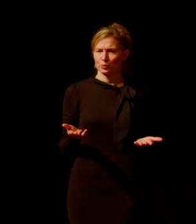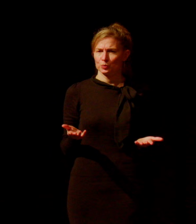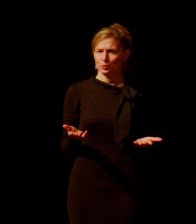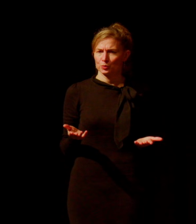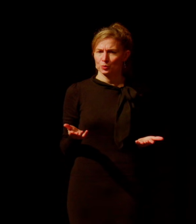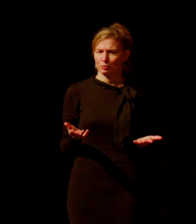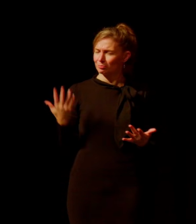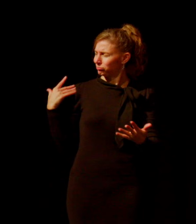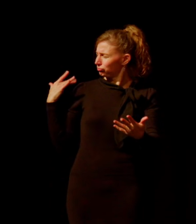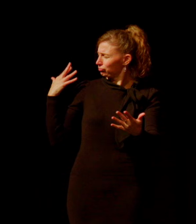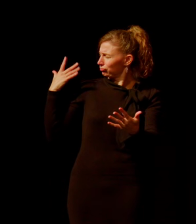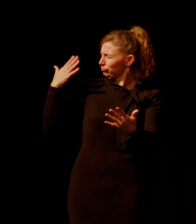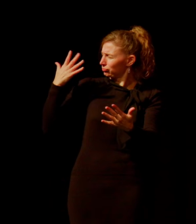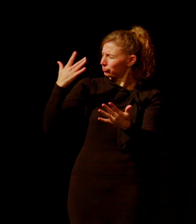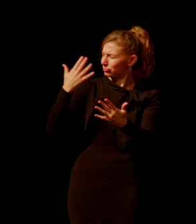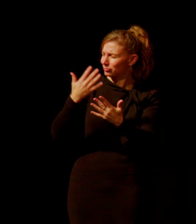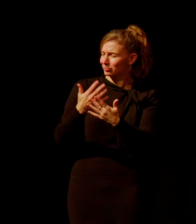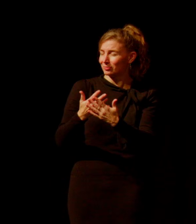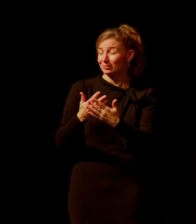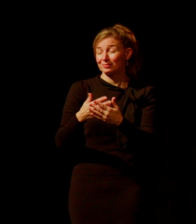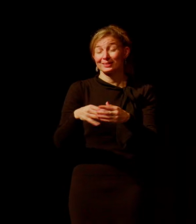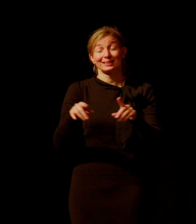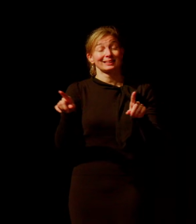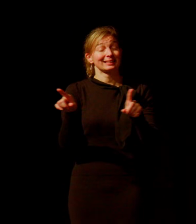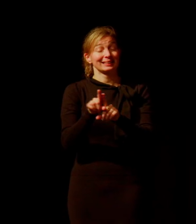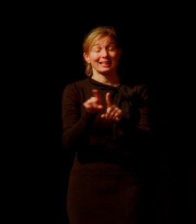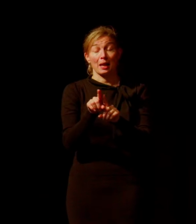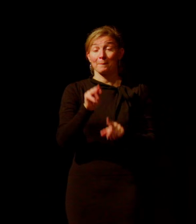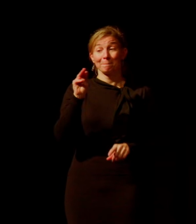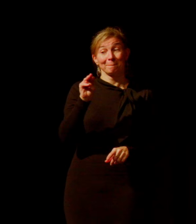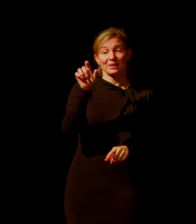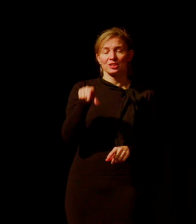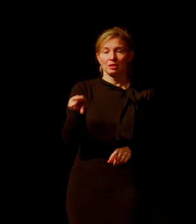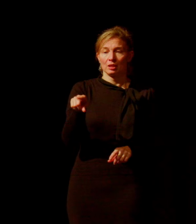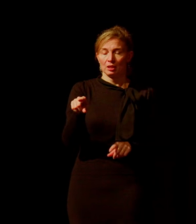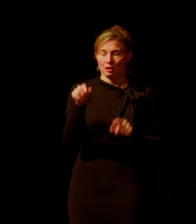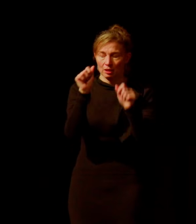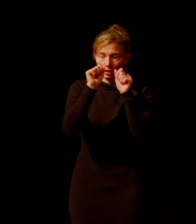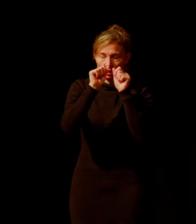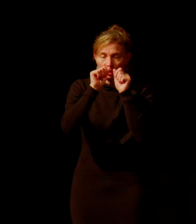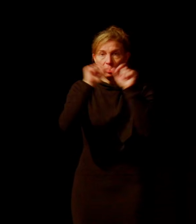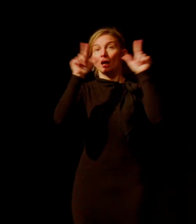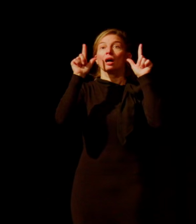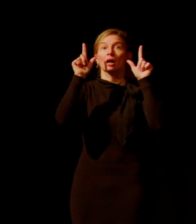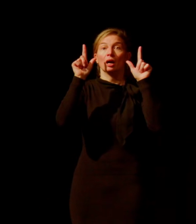And that moment hit Michelle like a wake-up call. She realized that she has been holding back